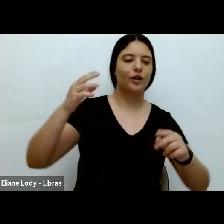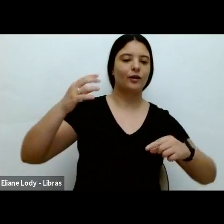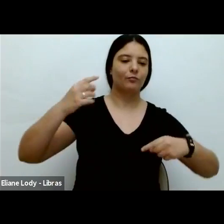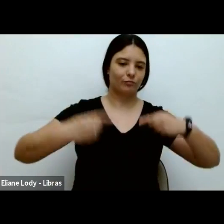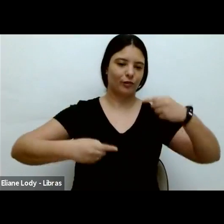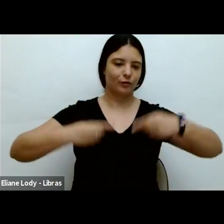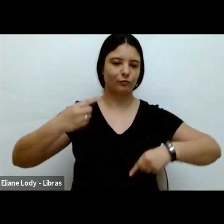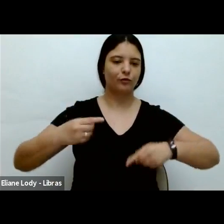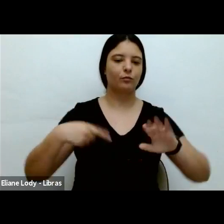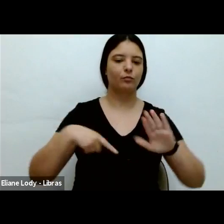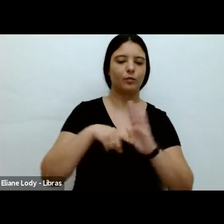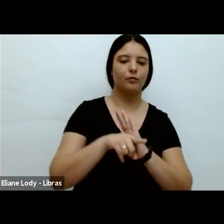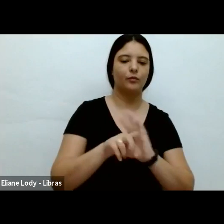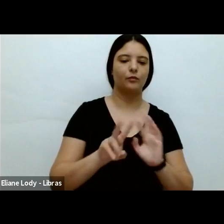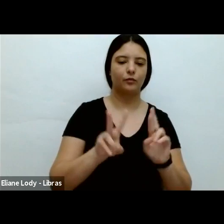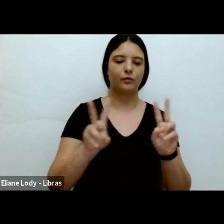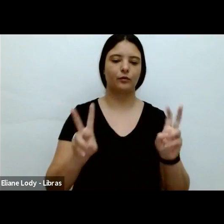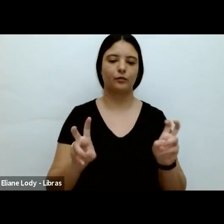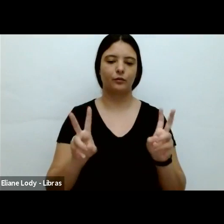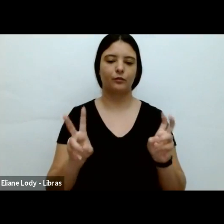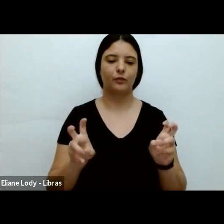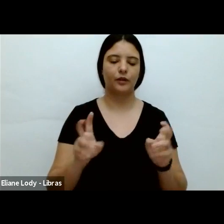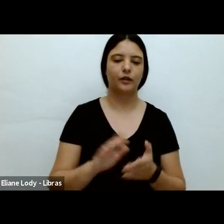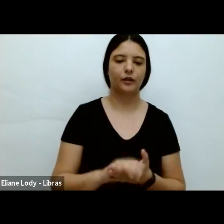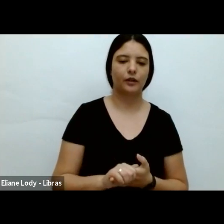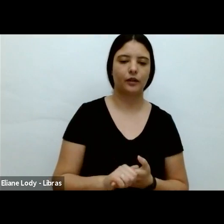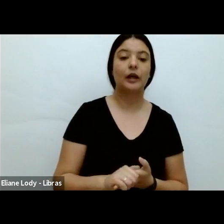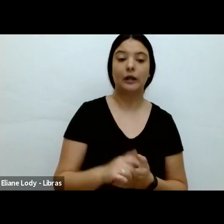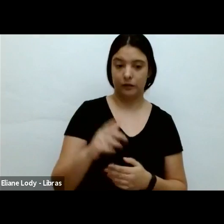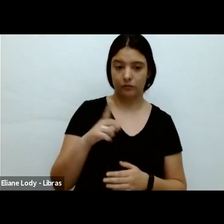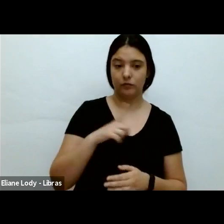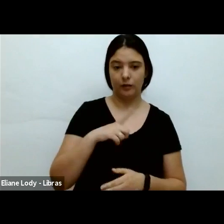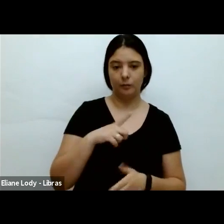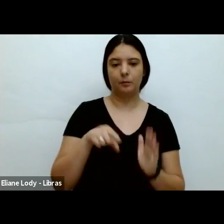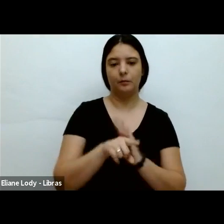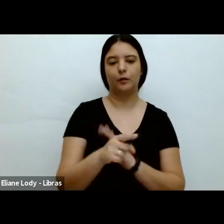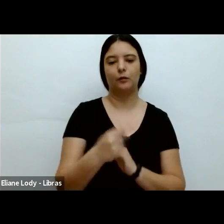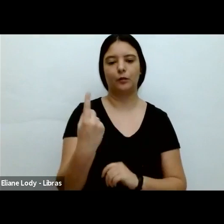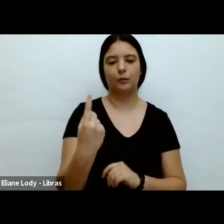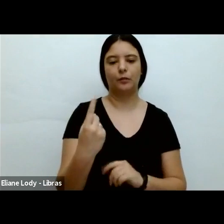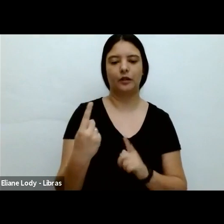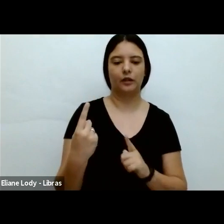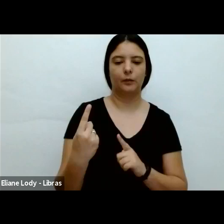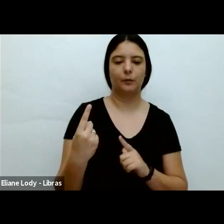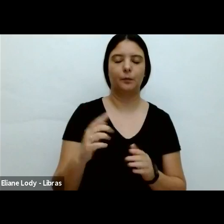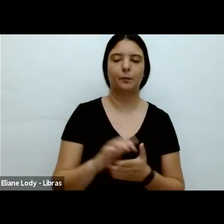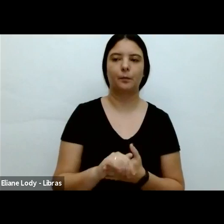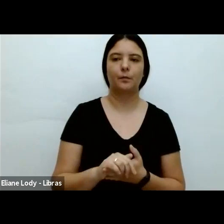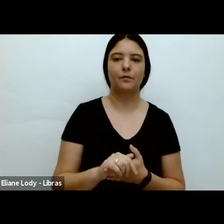with the question about the question about. There is a question race. real about it he goes for it rail about angels for the